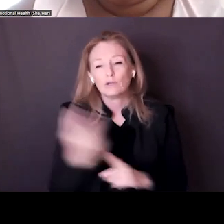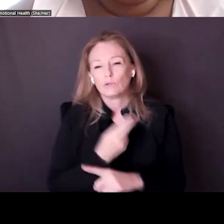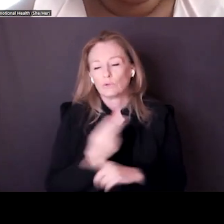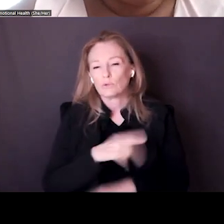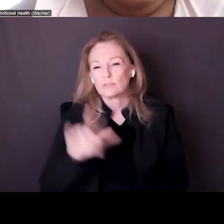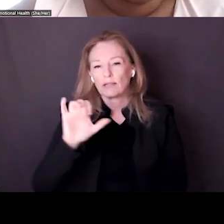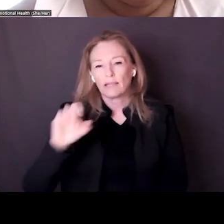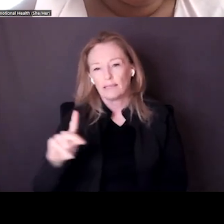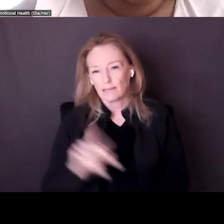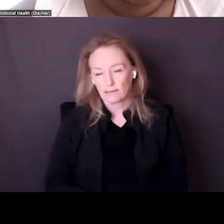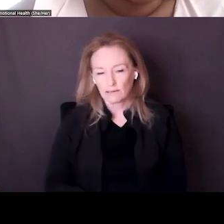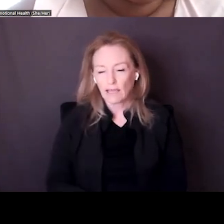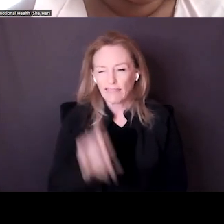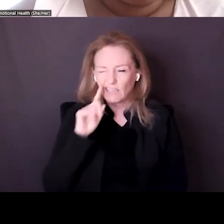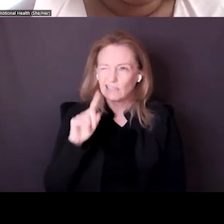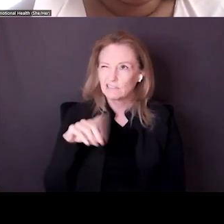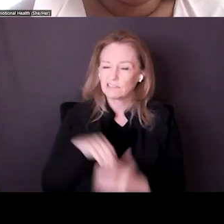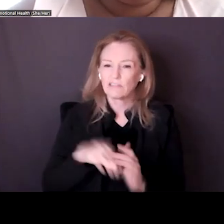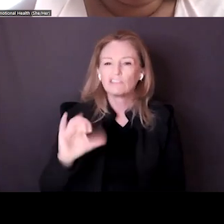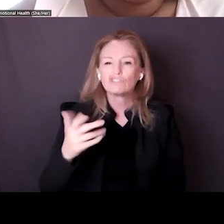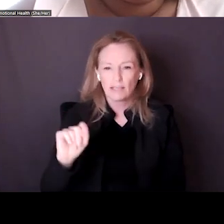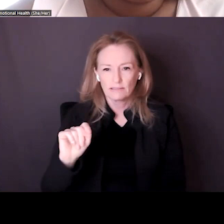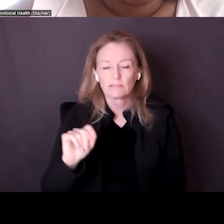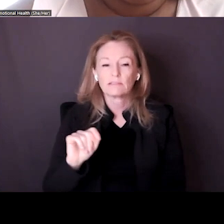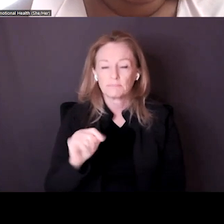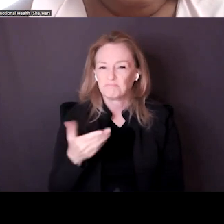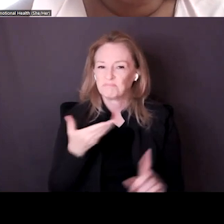THAT WE HAVE THAT IN THE AS WELL TO THE SAMHSA STORE.